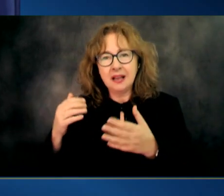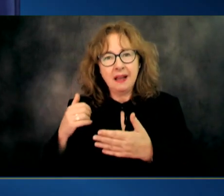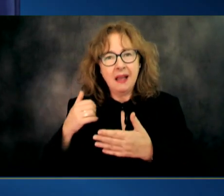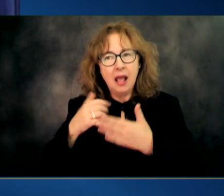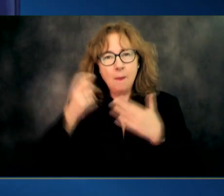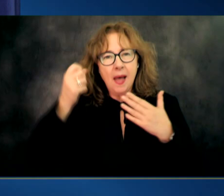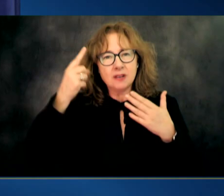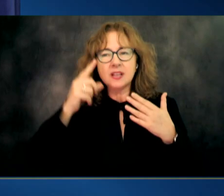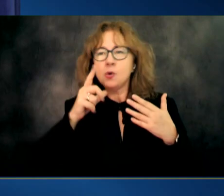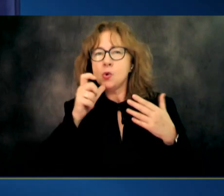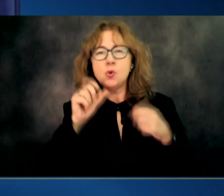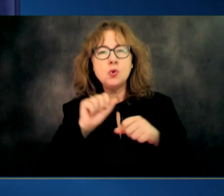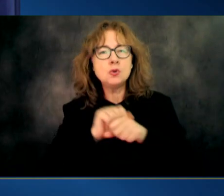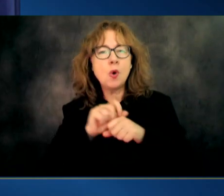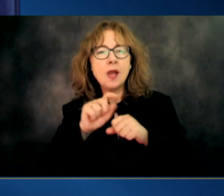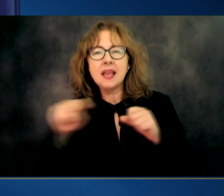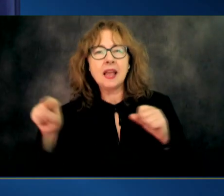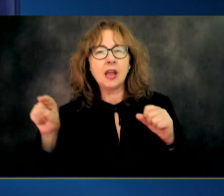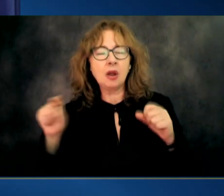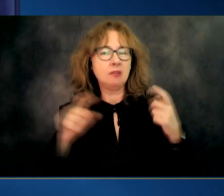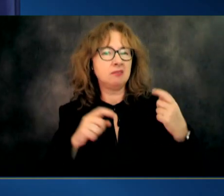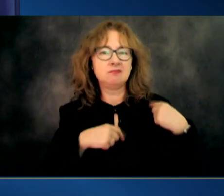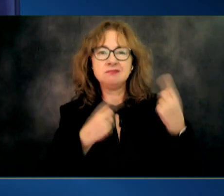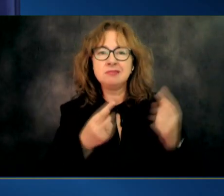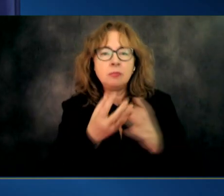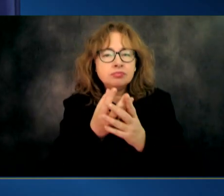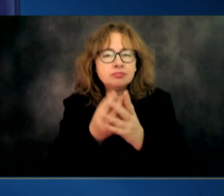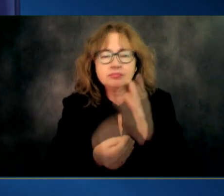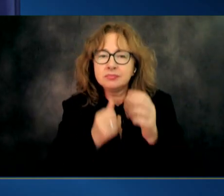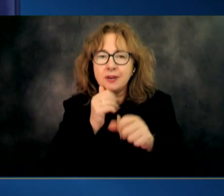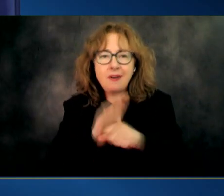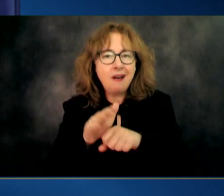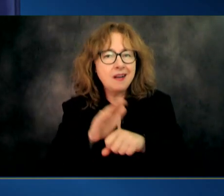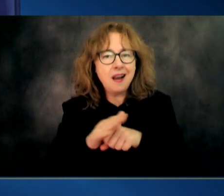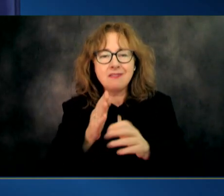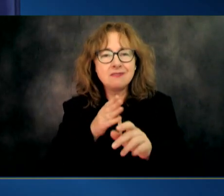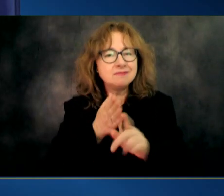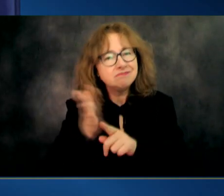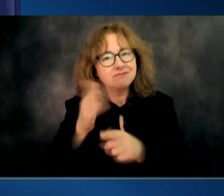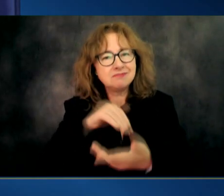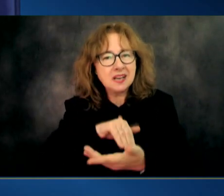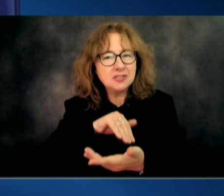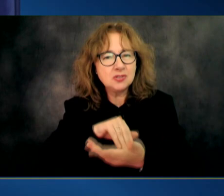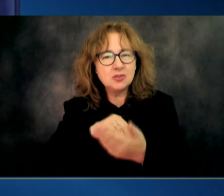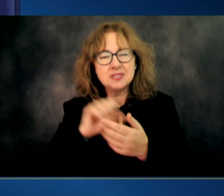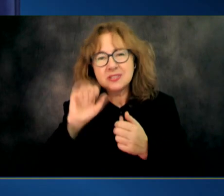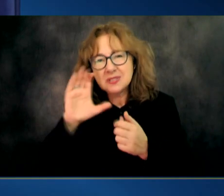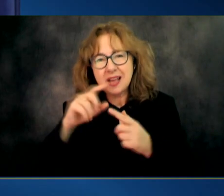was a dearth of practitioners, hematologists, you know, sickle cell specialists in New Jersey. And